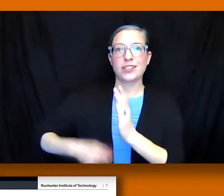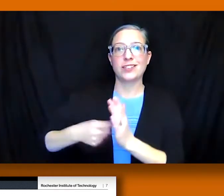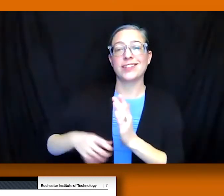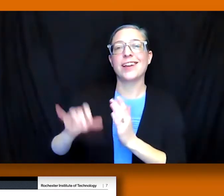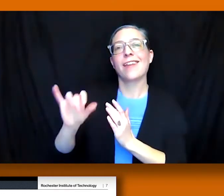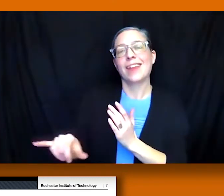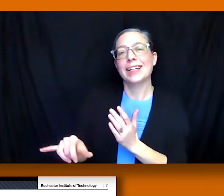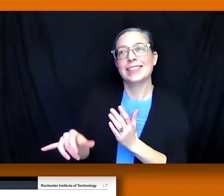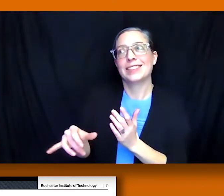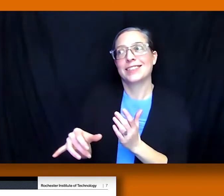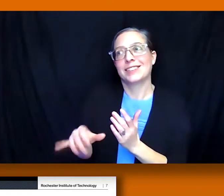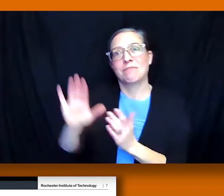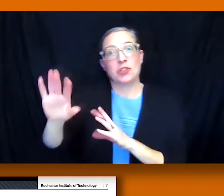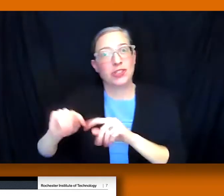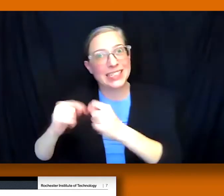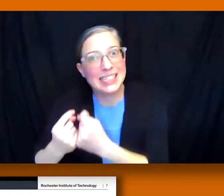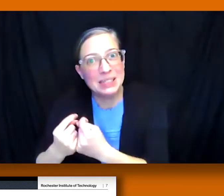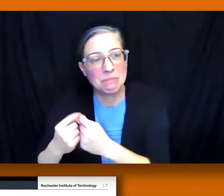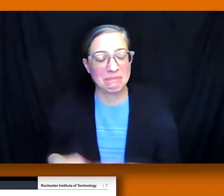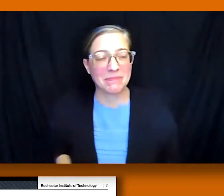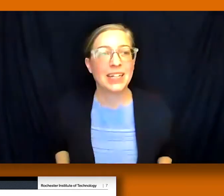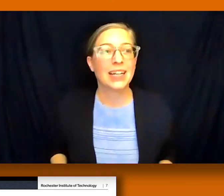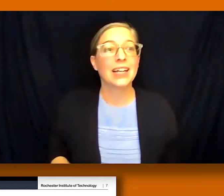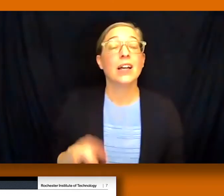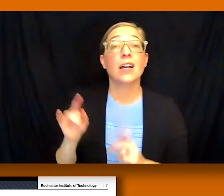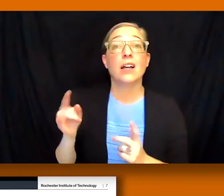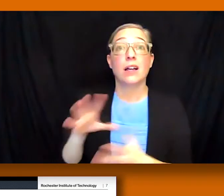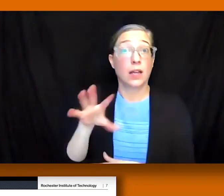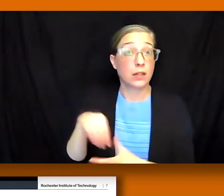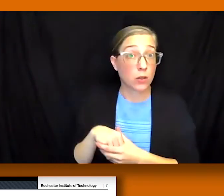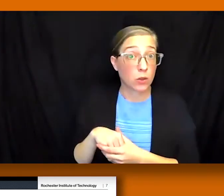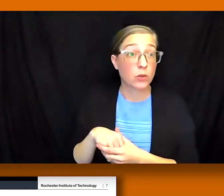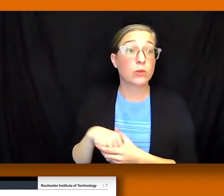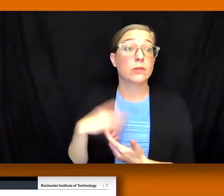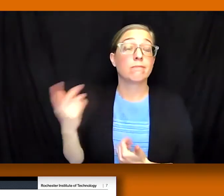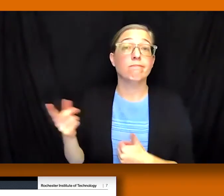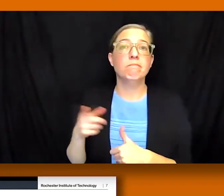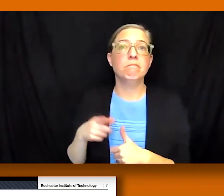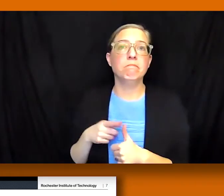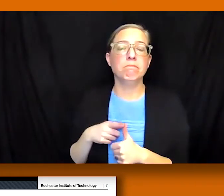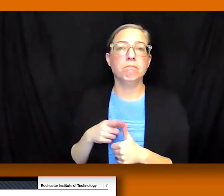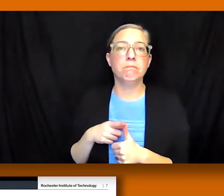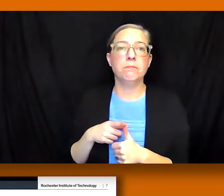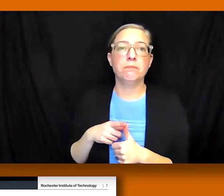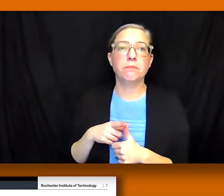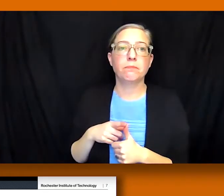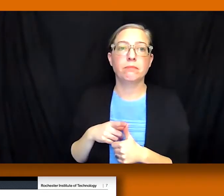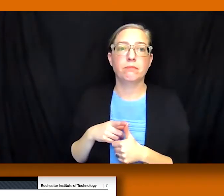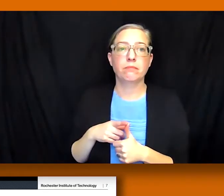This section includes the salary and wages associated with the effort of individuals